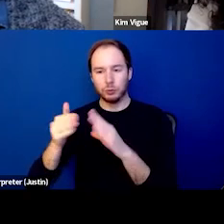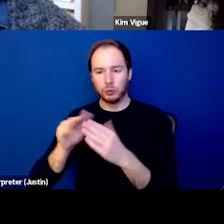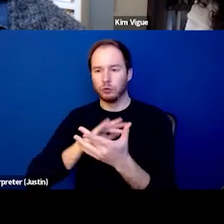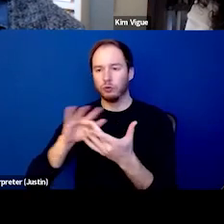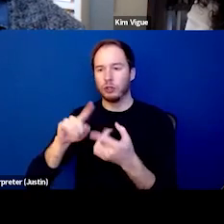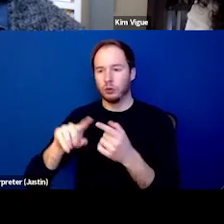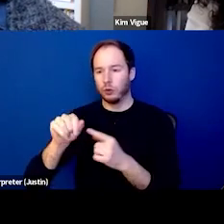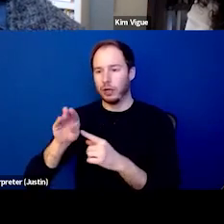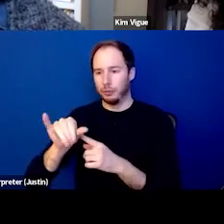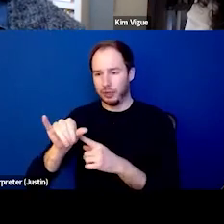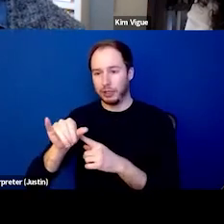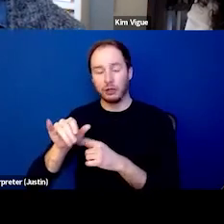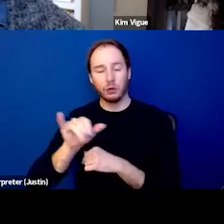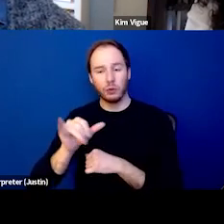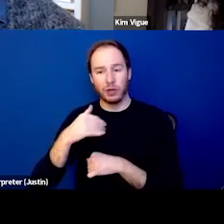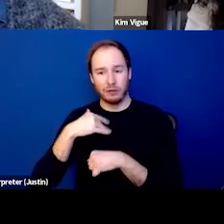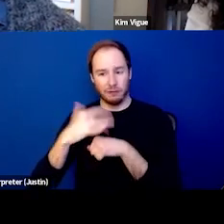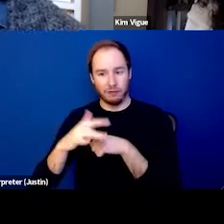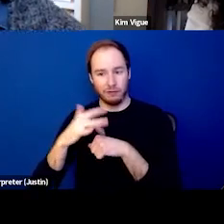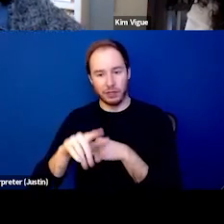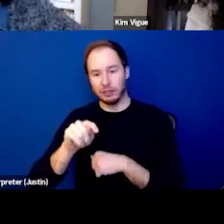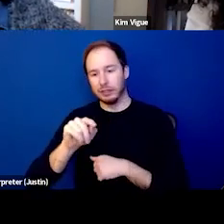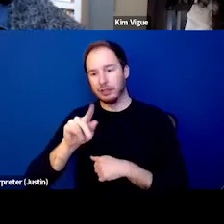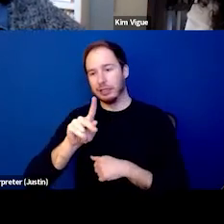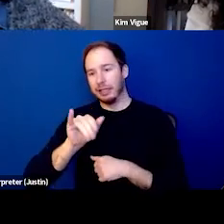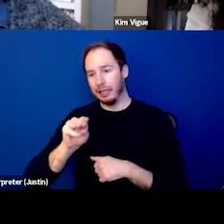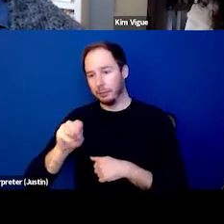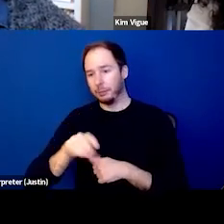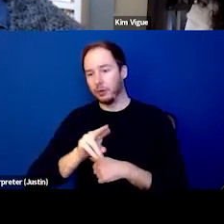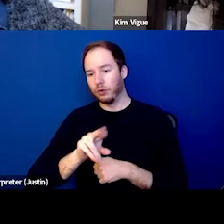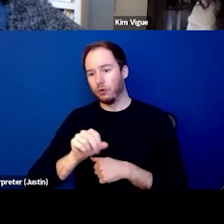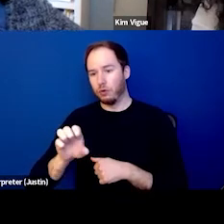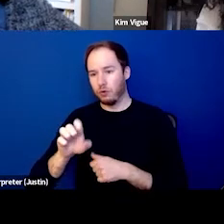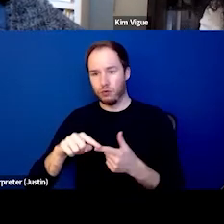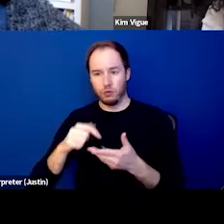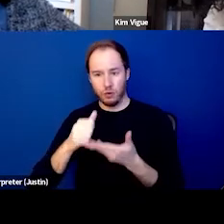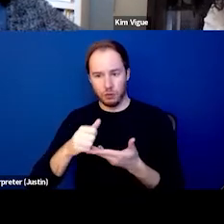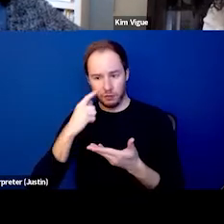And we also have available to us Kim and Rose too, to help with any of those issues